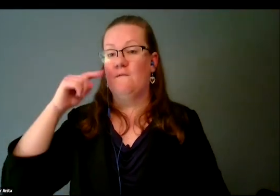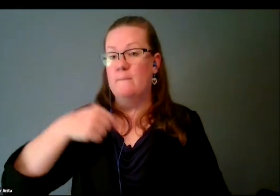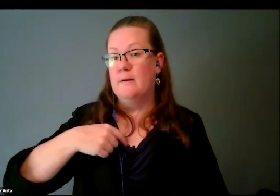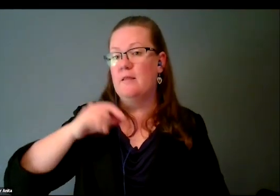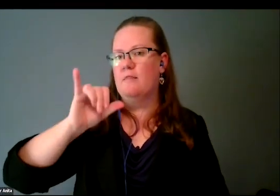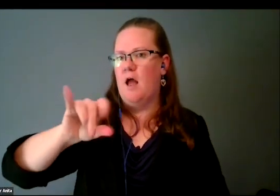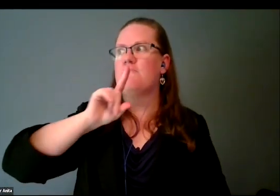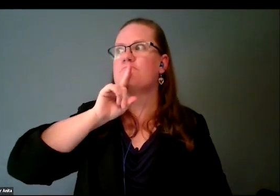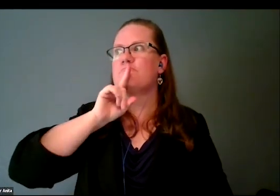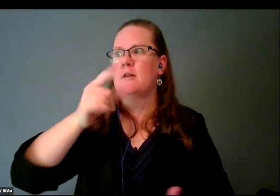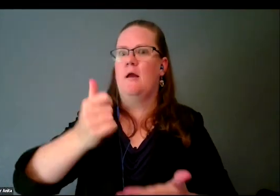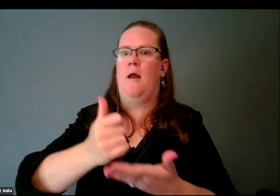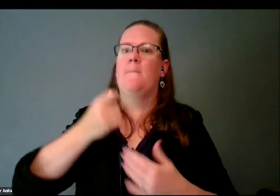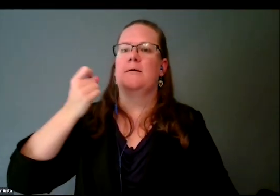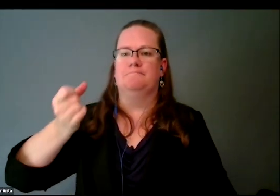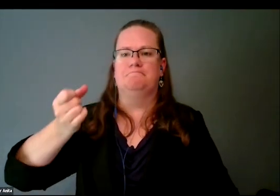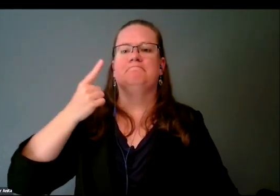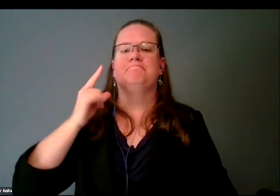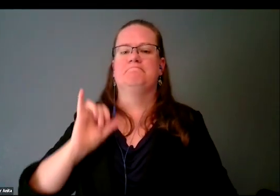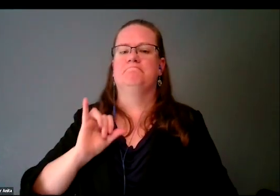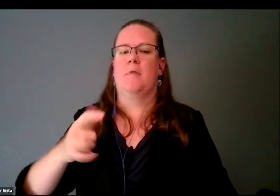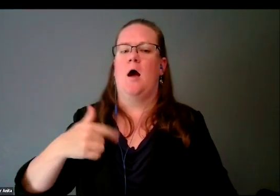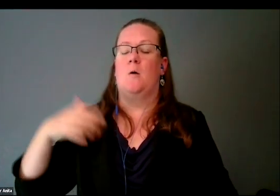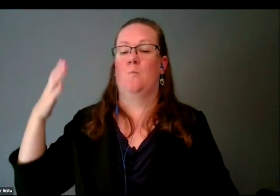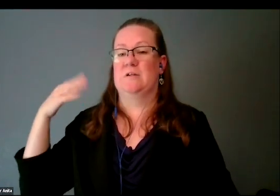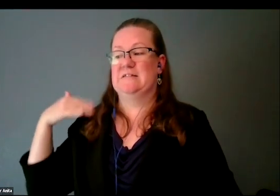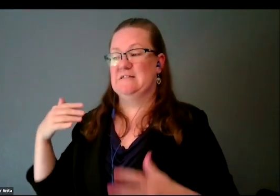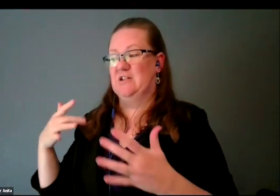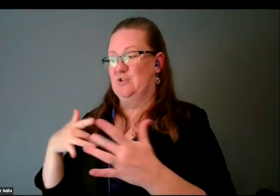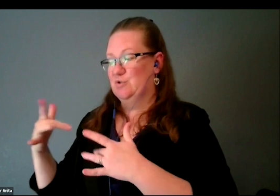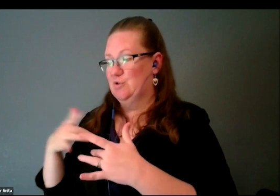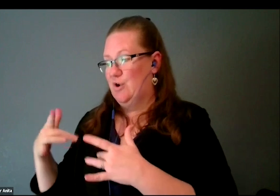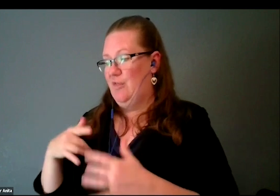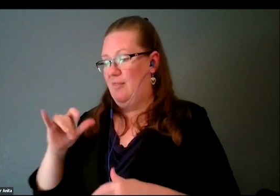where I had previously been concerned of the limitations of my approach